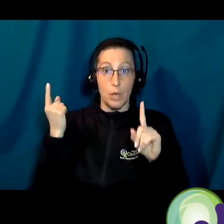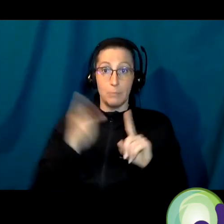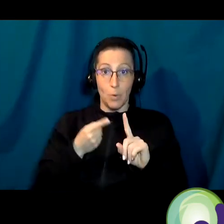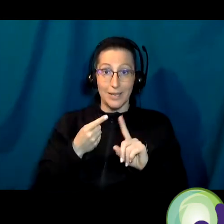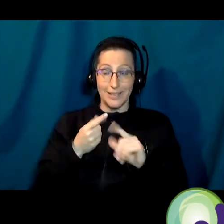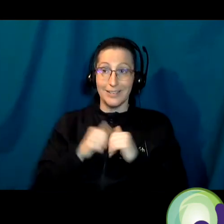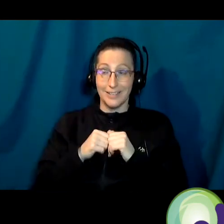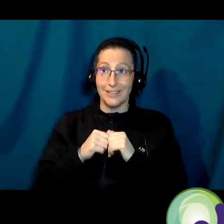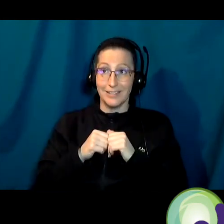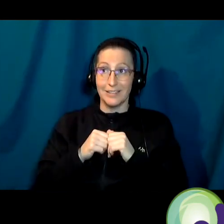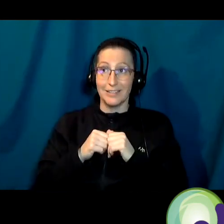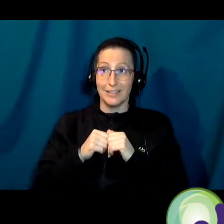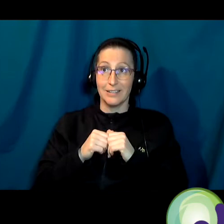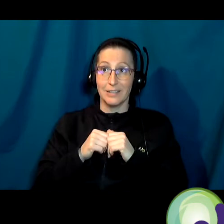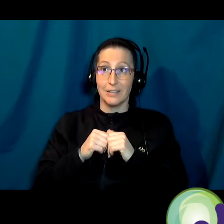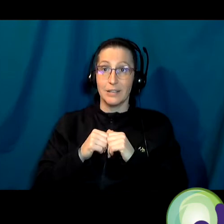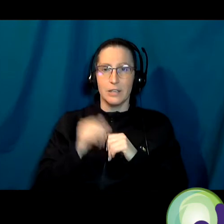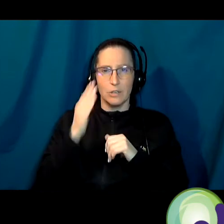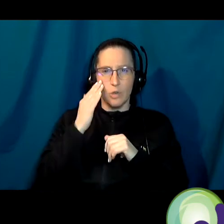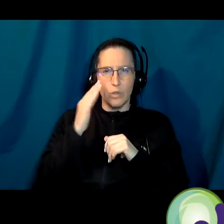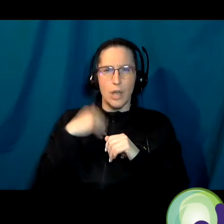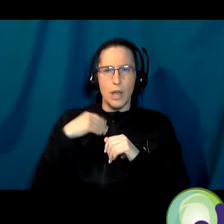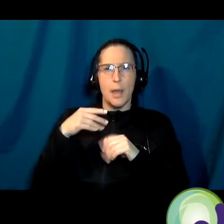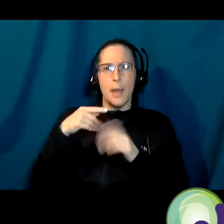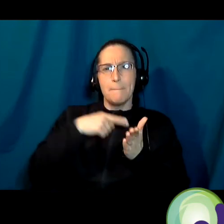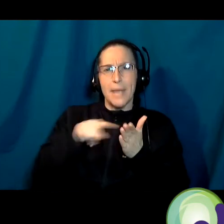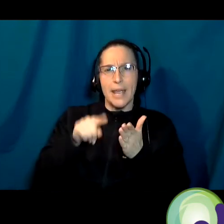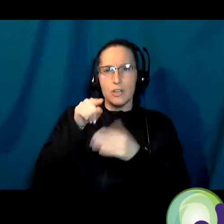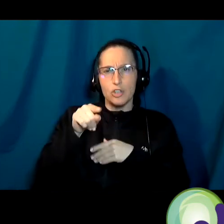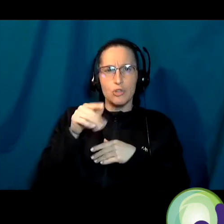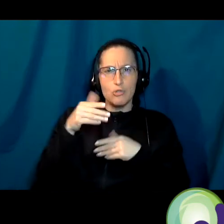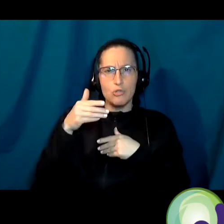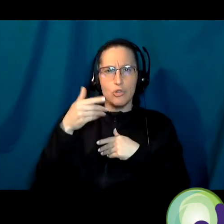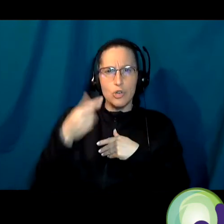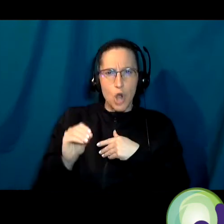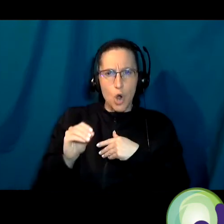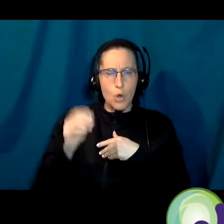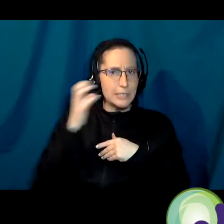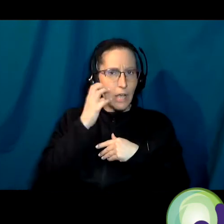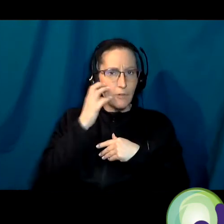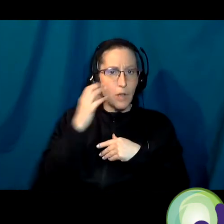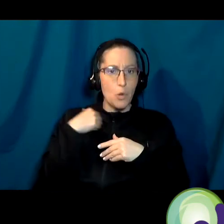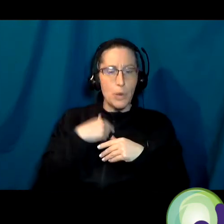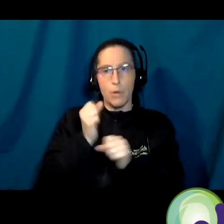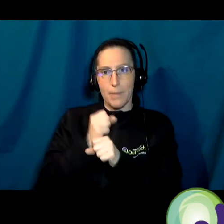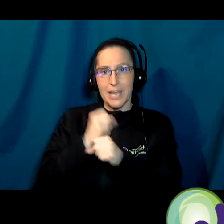when the pay-as-you-go cell phone market was building, we were making one of every three